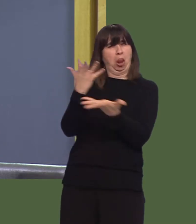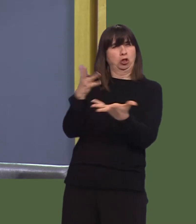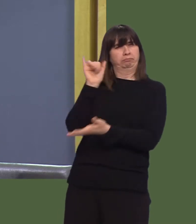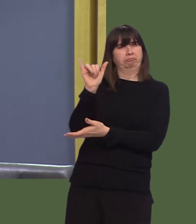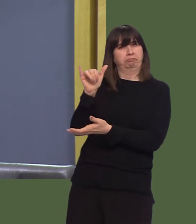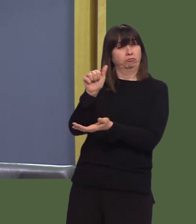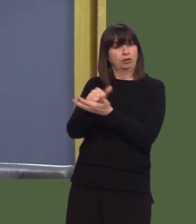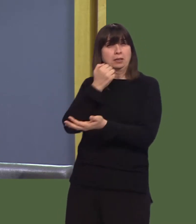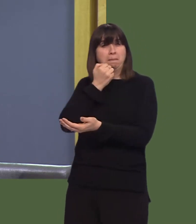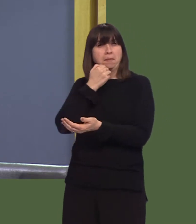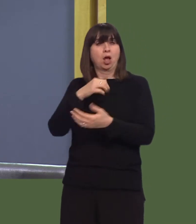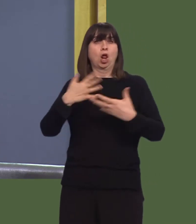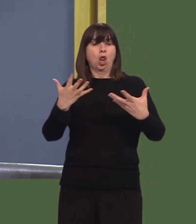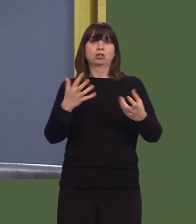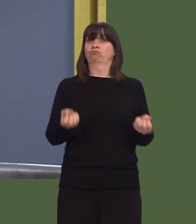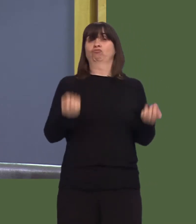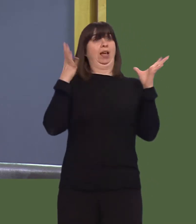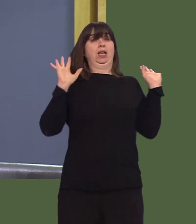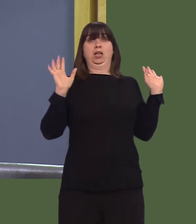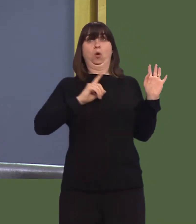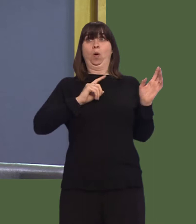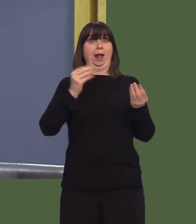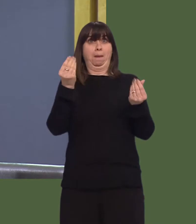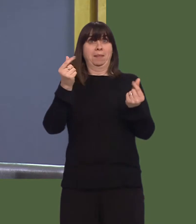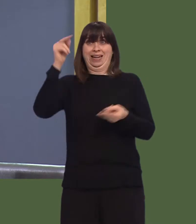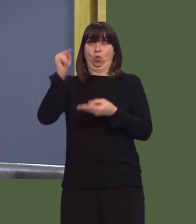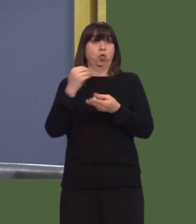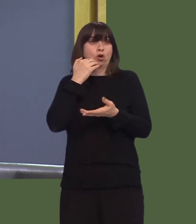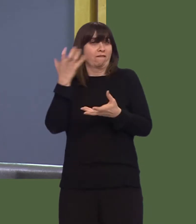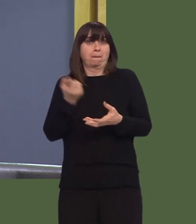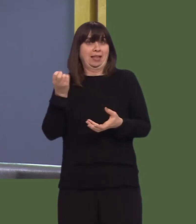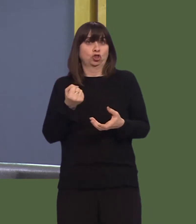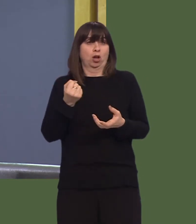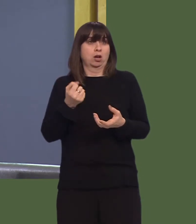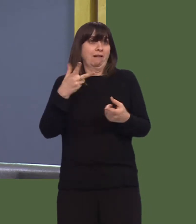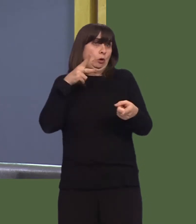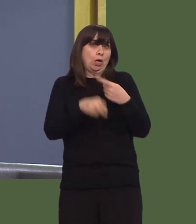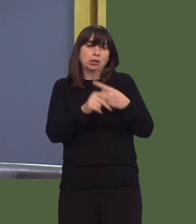but, nevertheless, the strikers have the support of the students, of some of the vice chancellors,